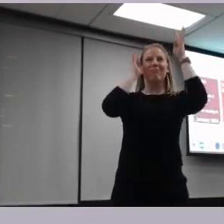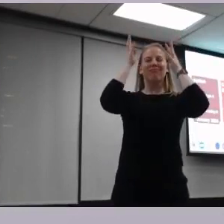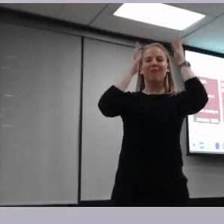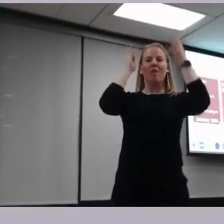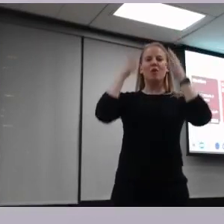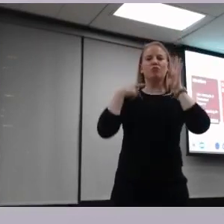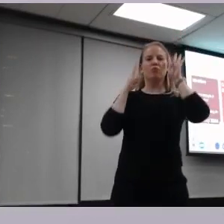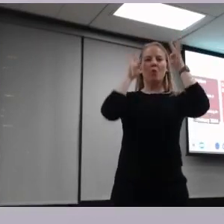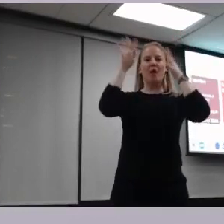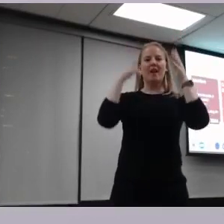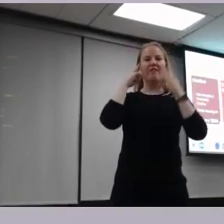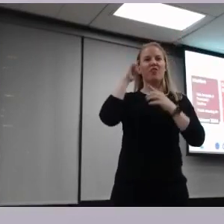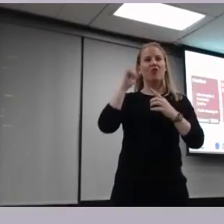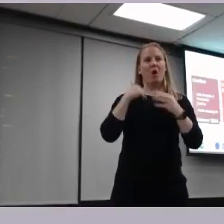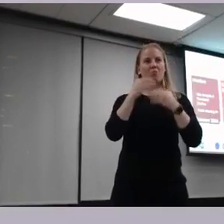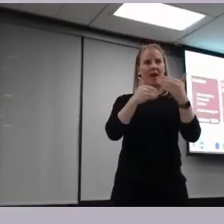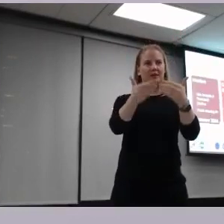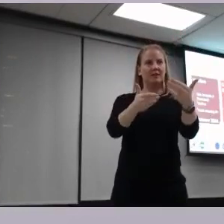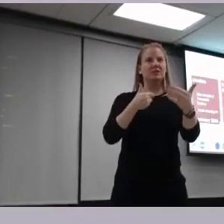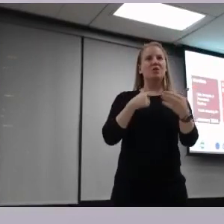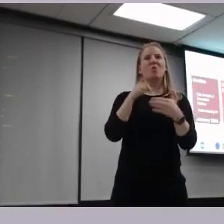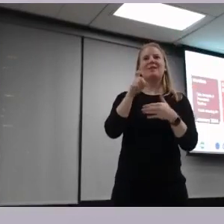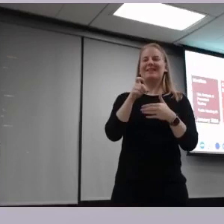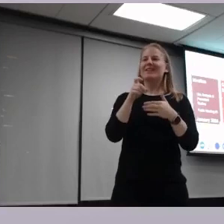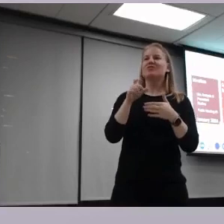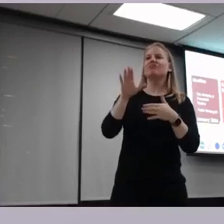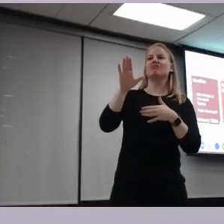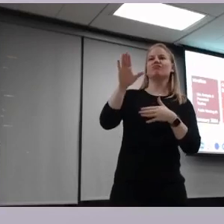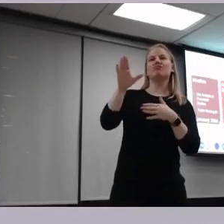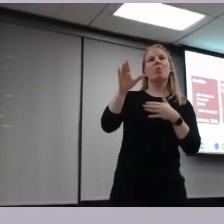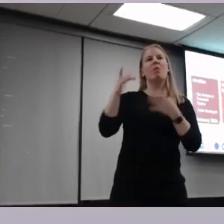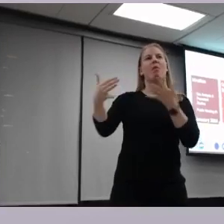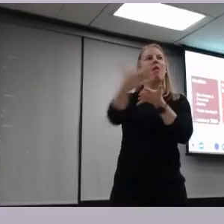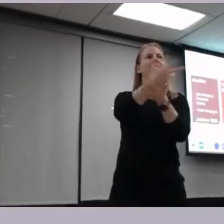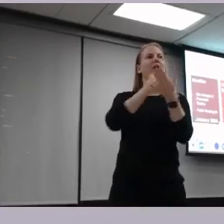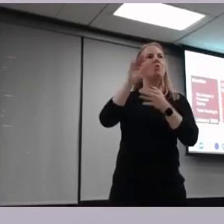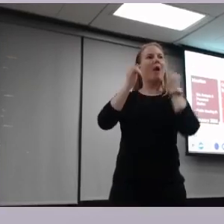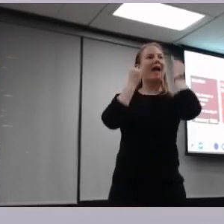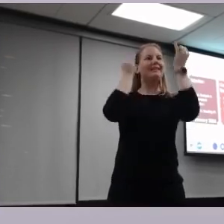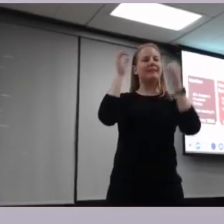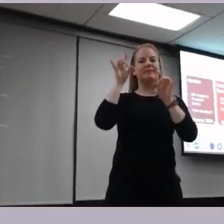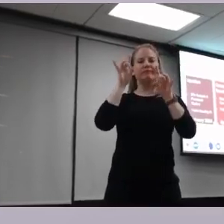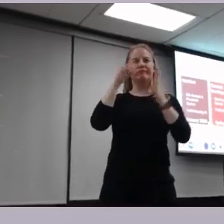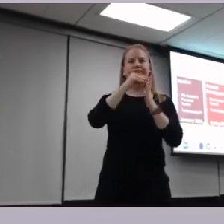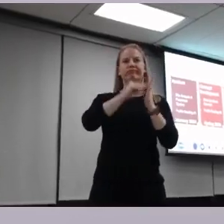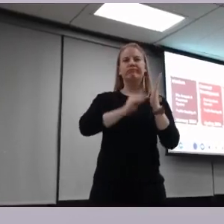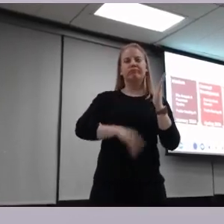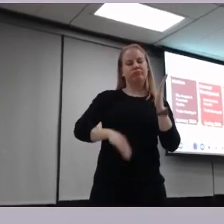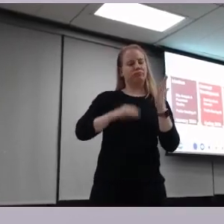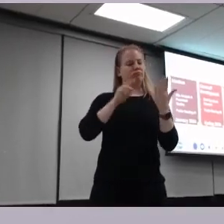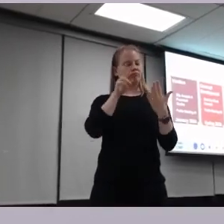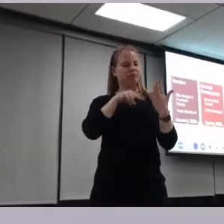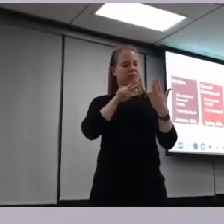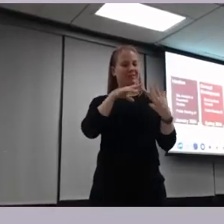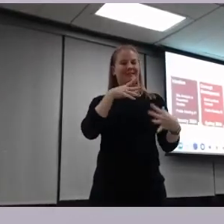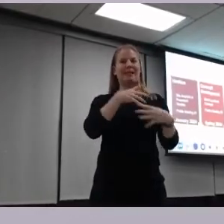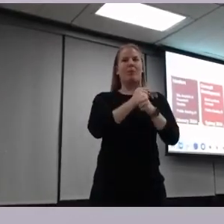We need to get your ideas on paper, memorialize them, capture them so we can take them back and make them real.